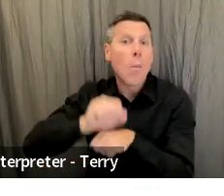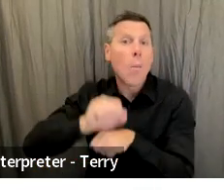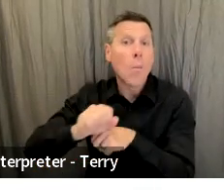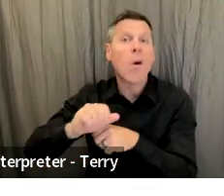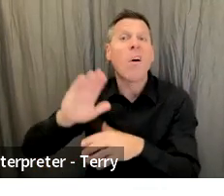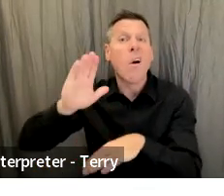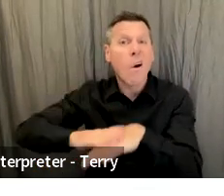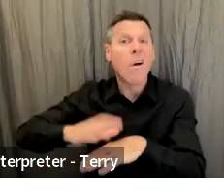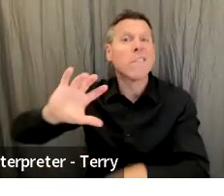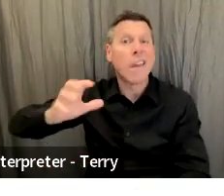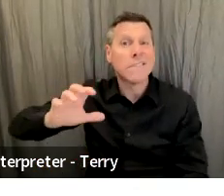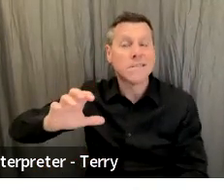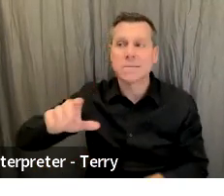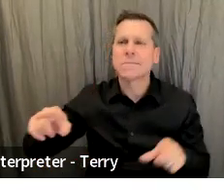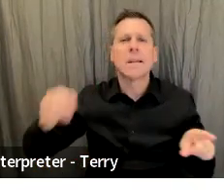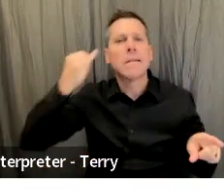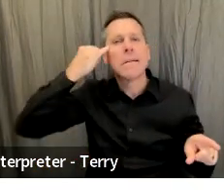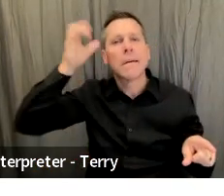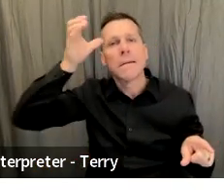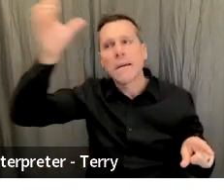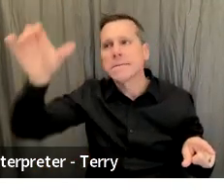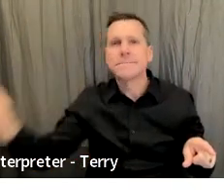on canvas, it's still really helpful for them to be oriented to the system.